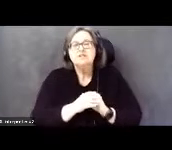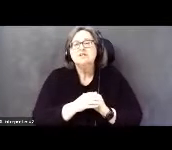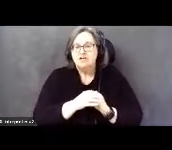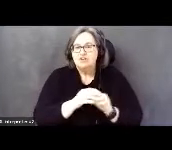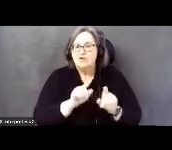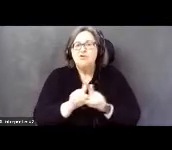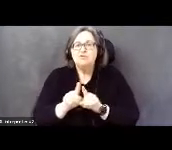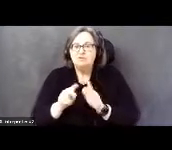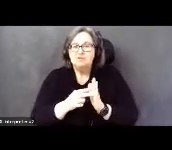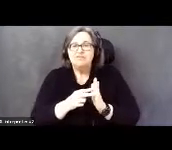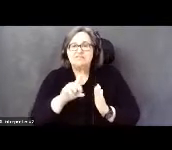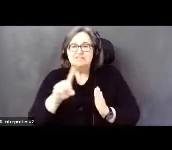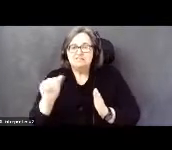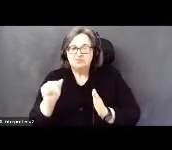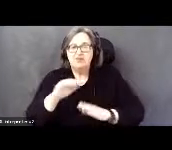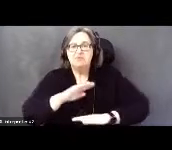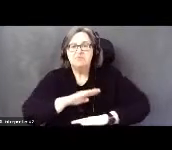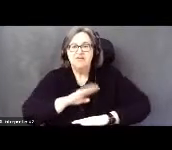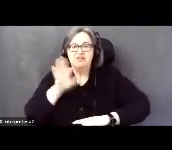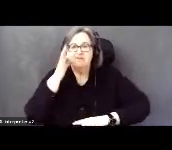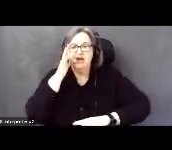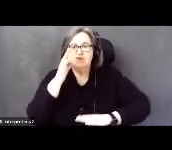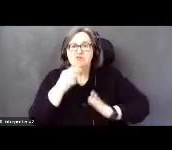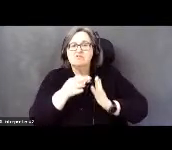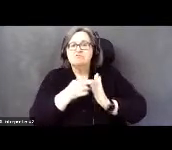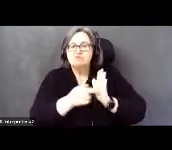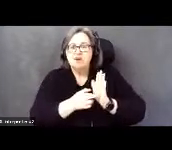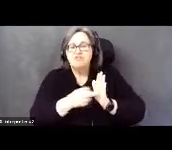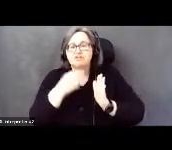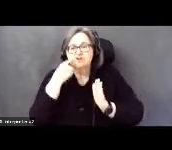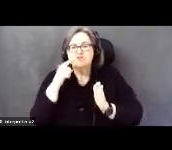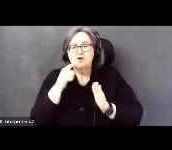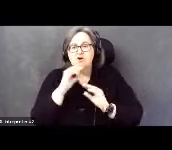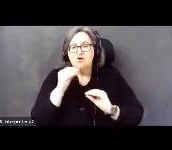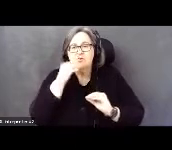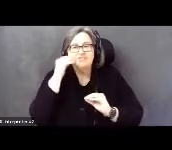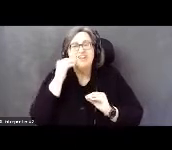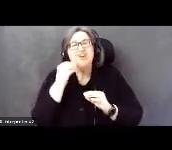guidelines of homelessness. They tend to have very high levels of substance use disorders.